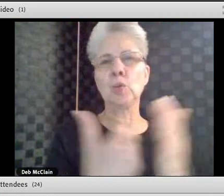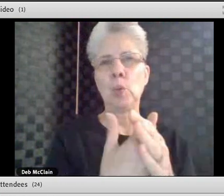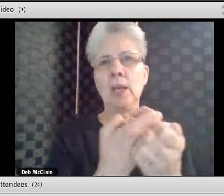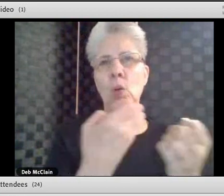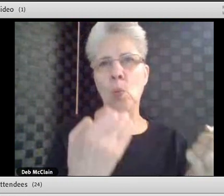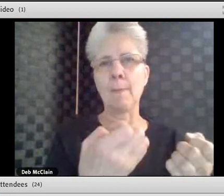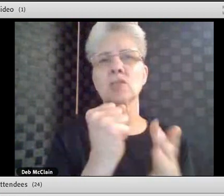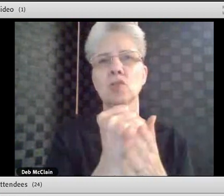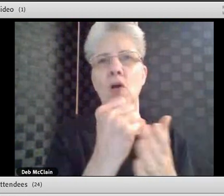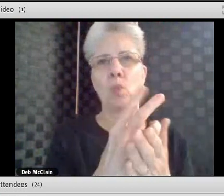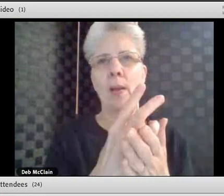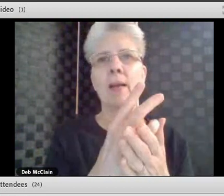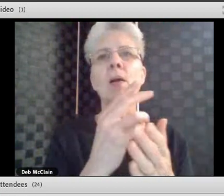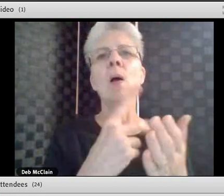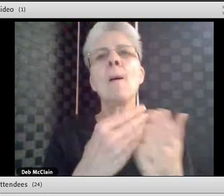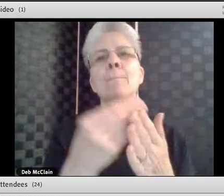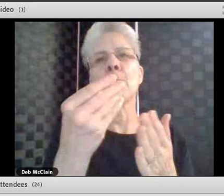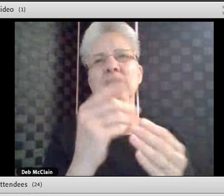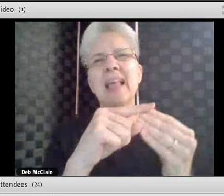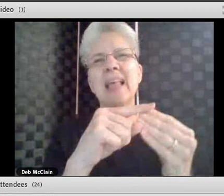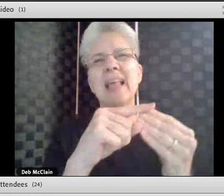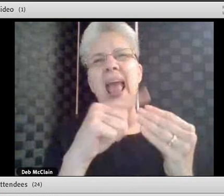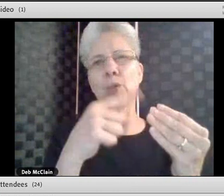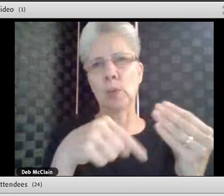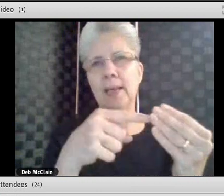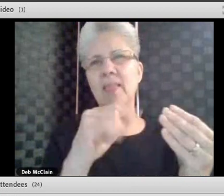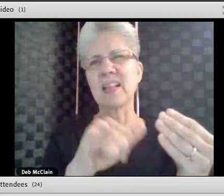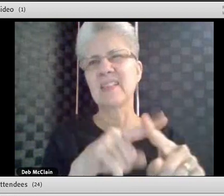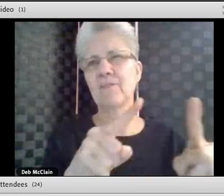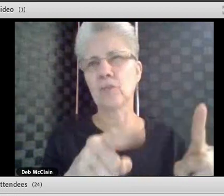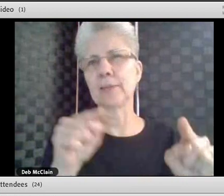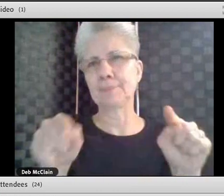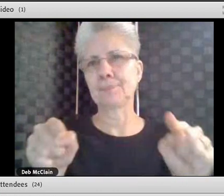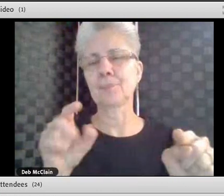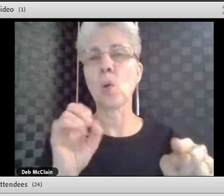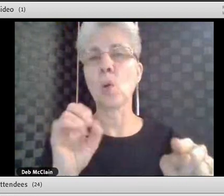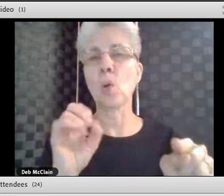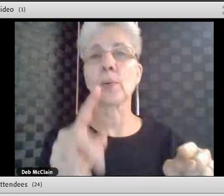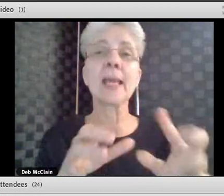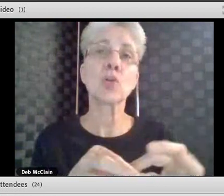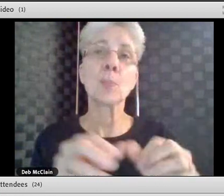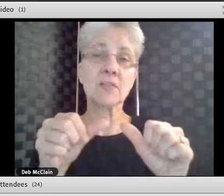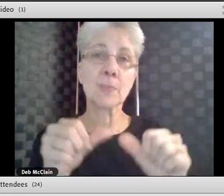that they'll fund new equipment and software purchases annually, so that's kind of a little bit different.